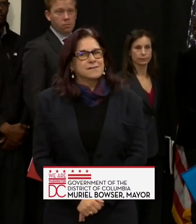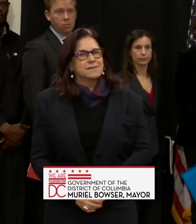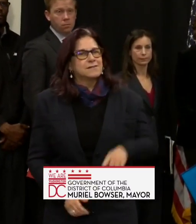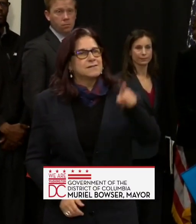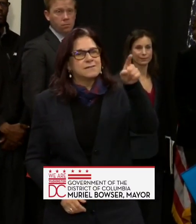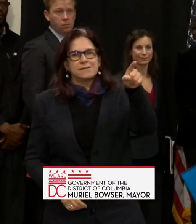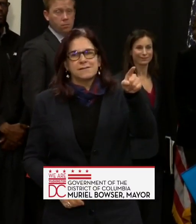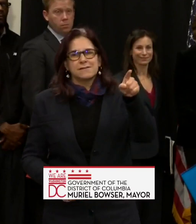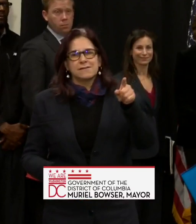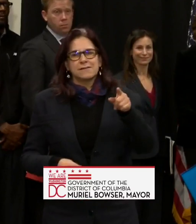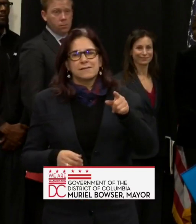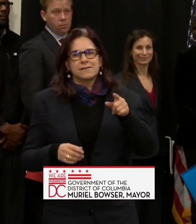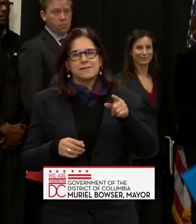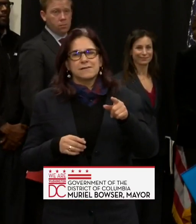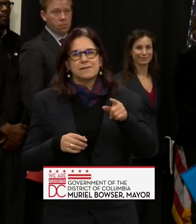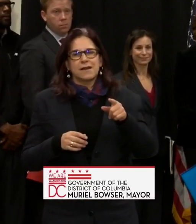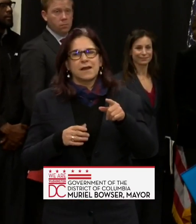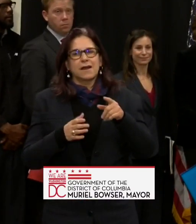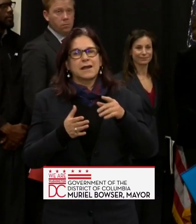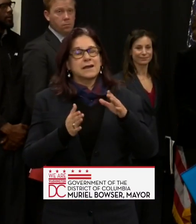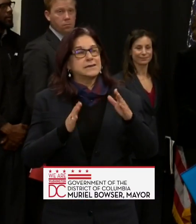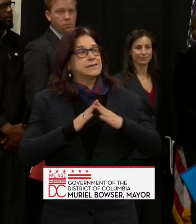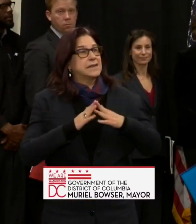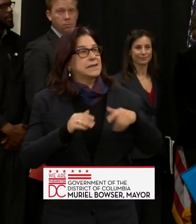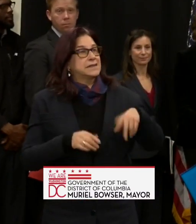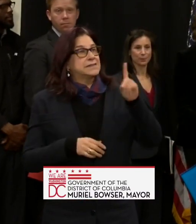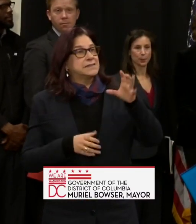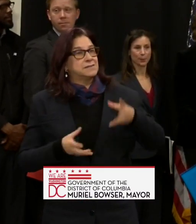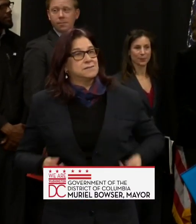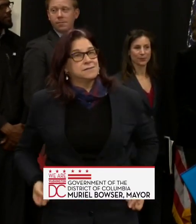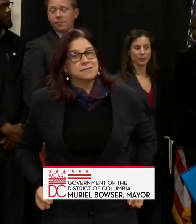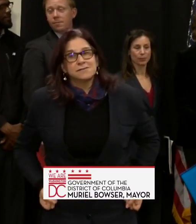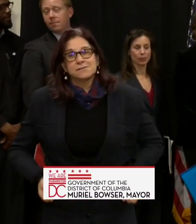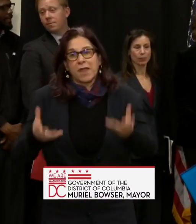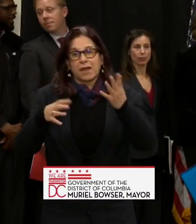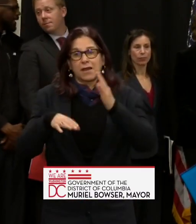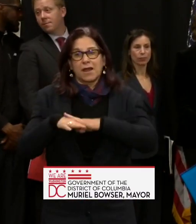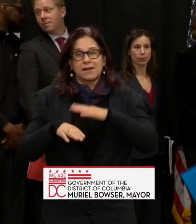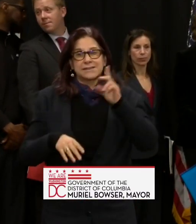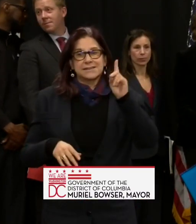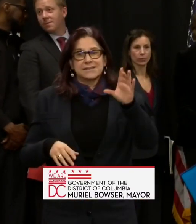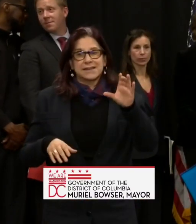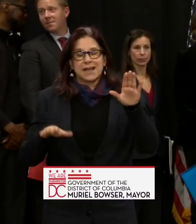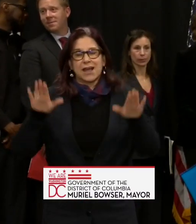SPENDING ON THE INAUGURATION AND HOW MUCH OF THAT IS REIMBURSED BY THE FEDERAL GOVERNMENT? >> MAYOR: WE EXPECT IT ALL TO